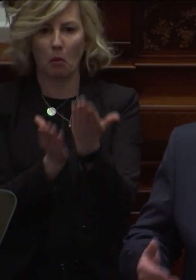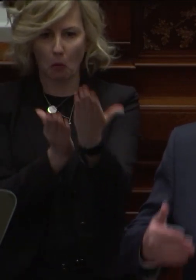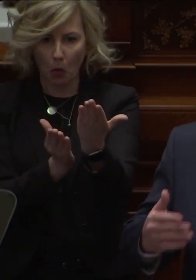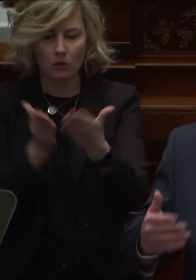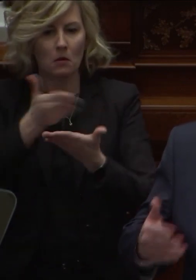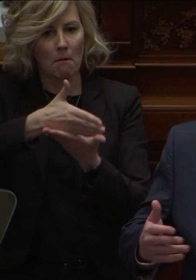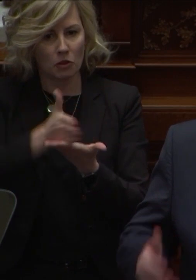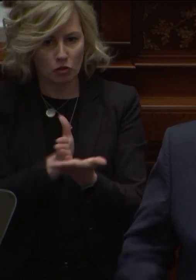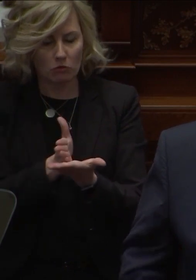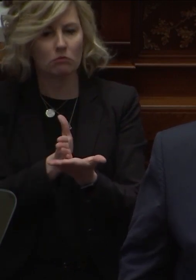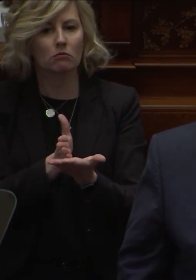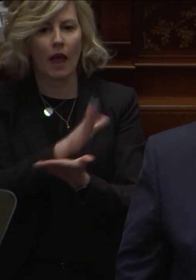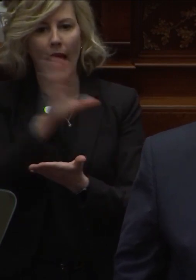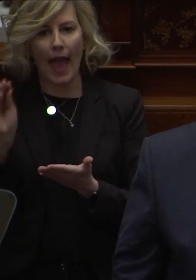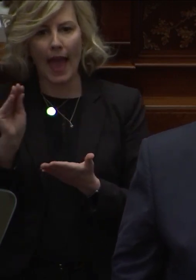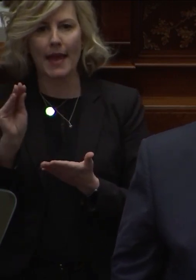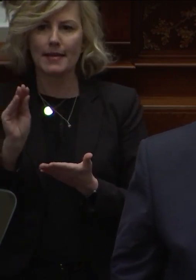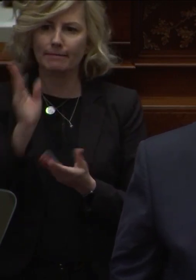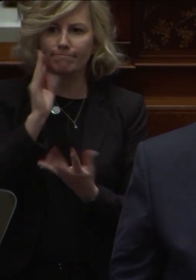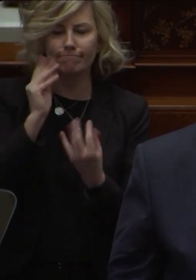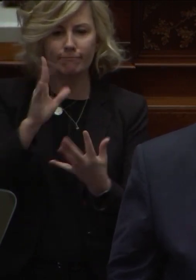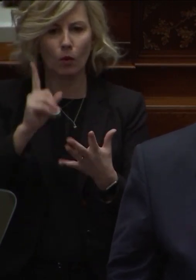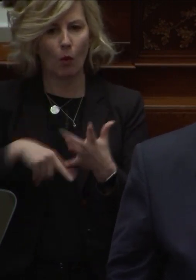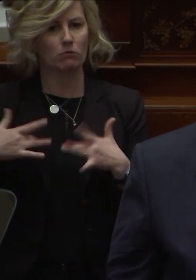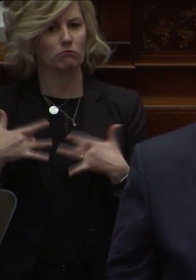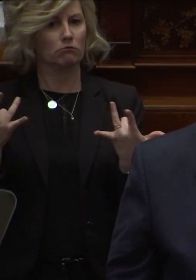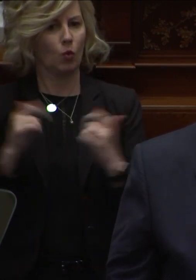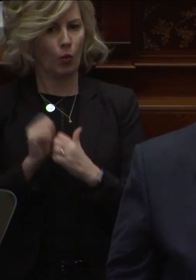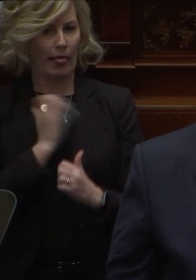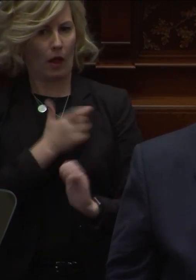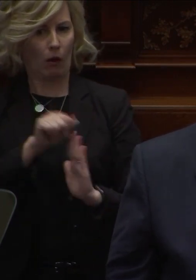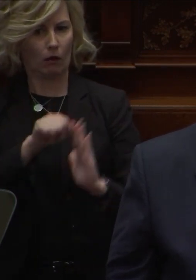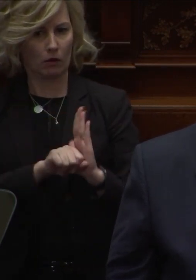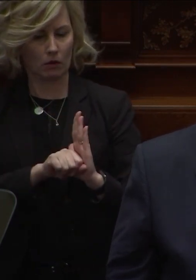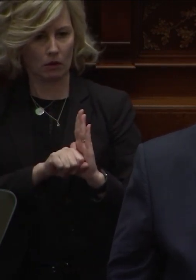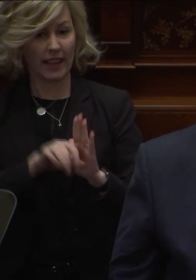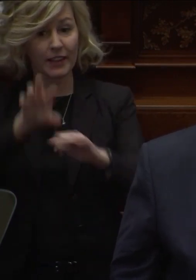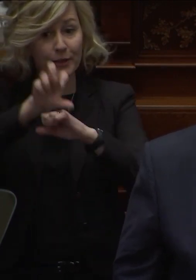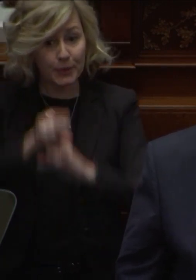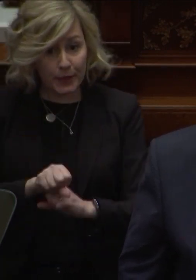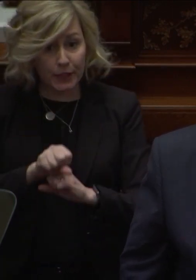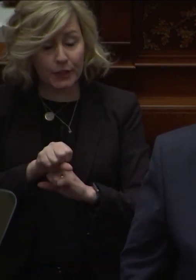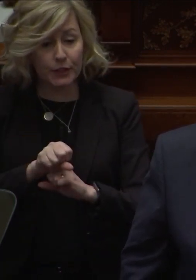THE GENERAL ASSEMBLY WITH A PROPOSED BUDGET AND AN UPDATE ON THE CONDITION OF OUR STATE.